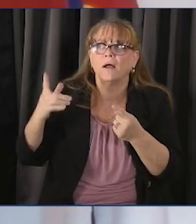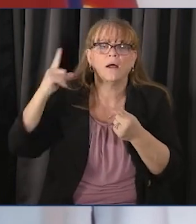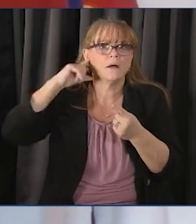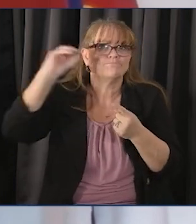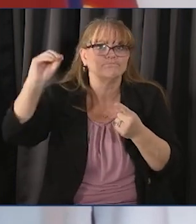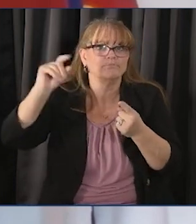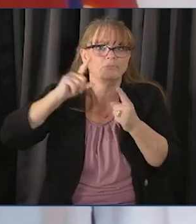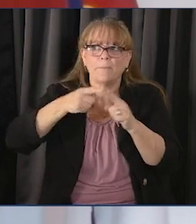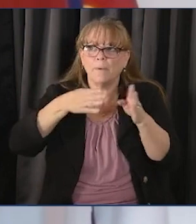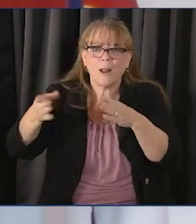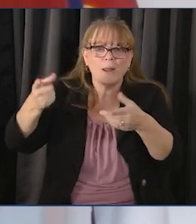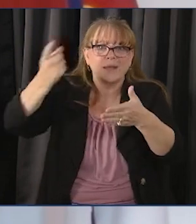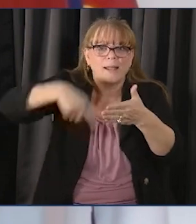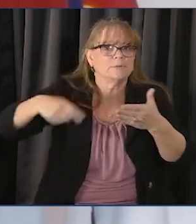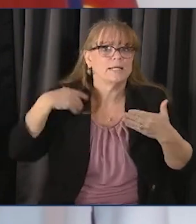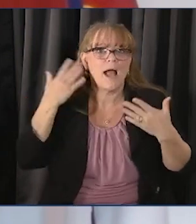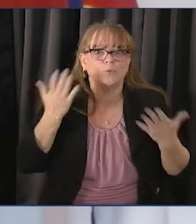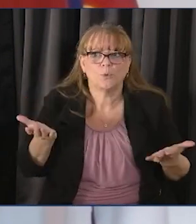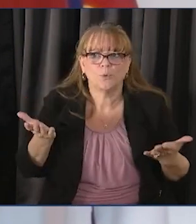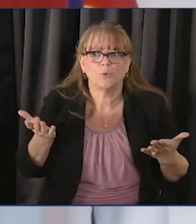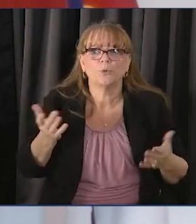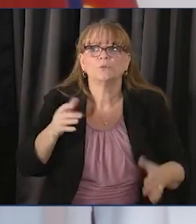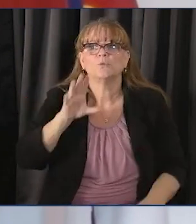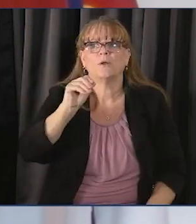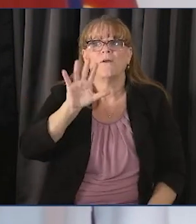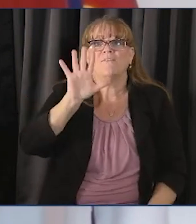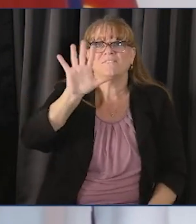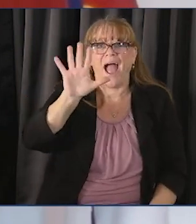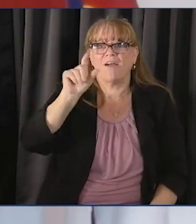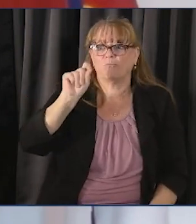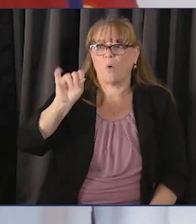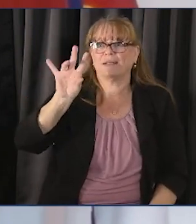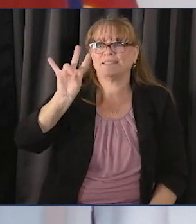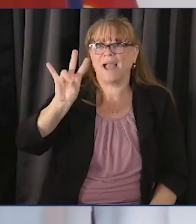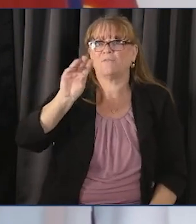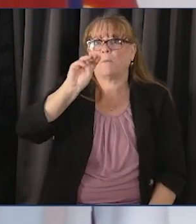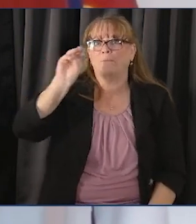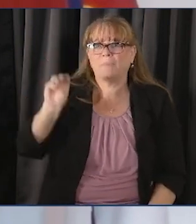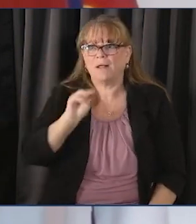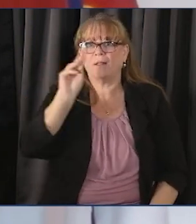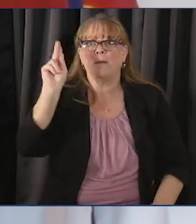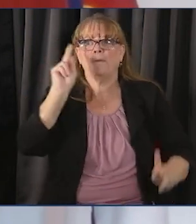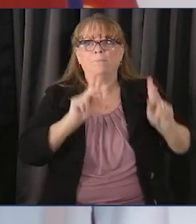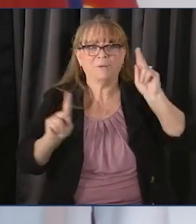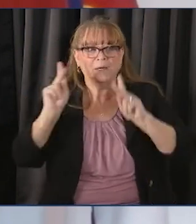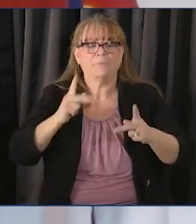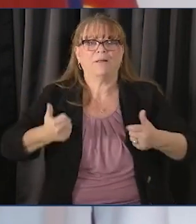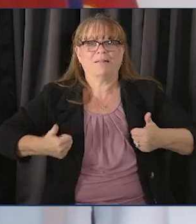So I hope that the incoming administration is able to ratchet up that supply significantly,